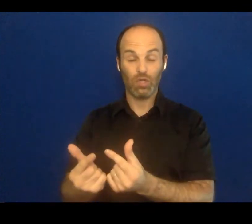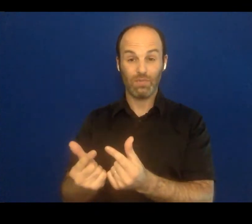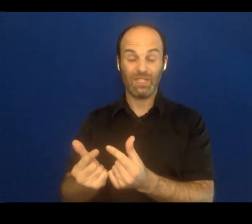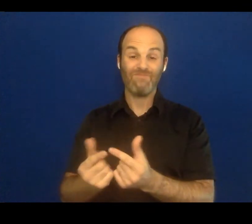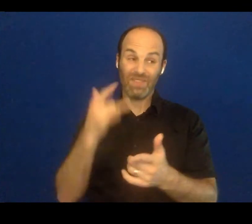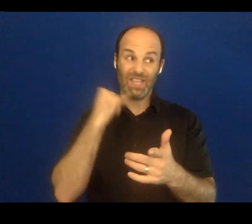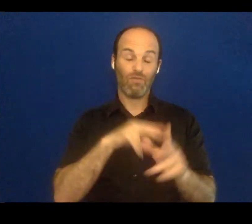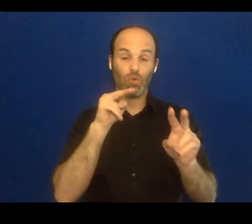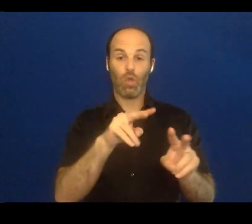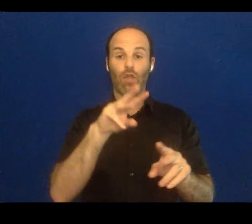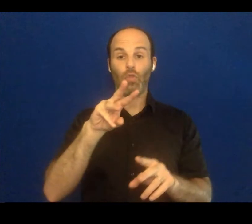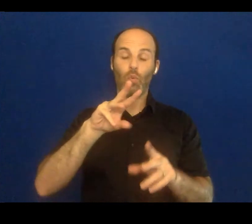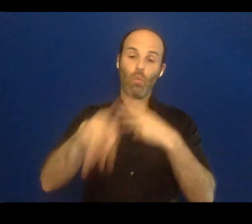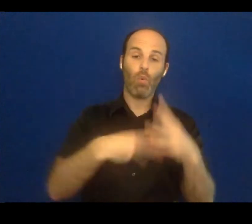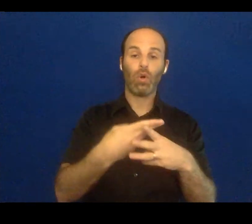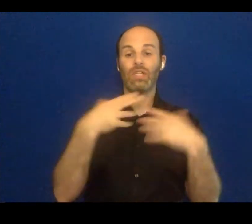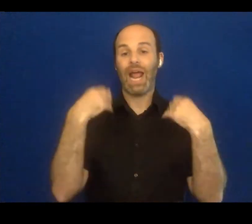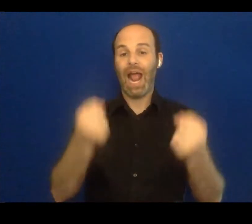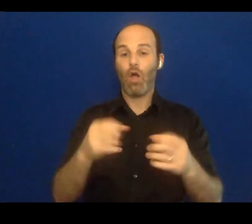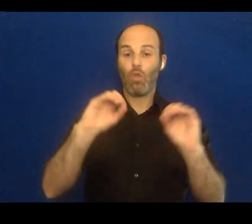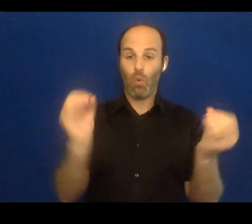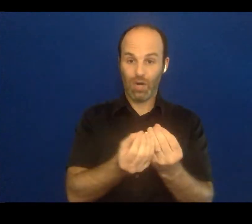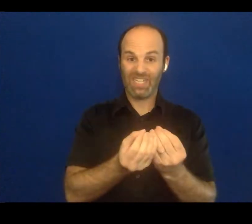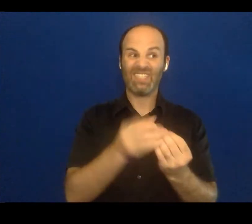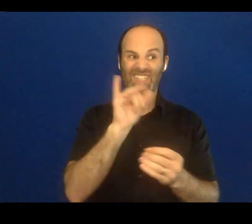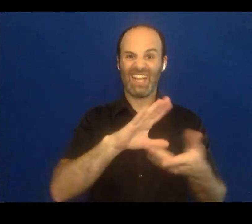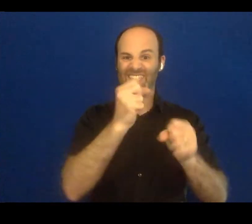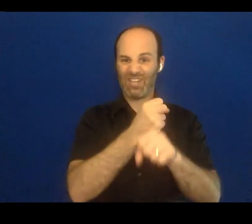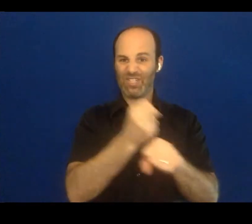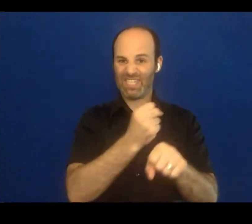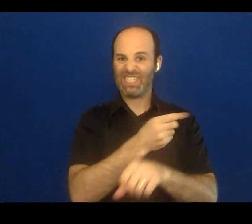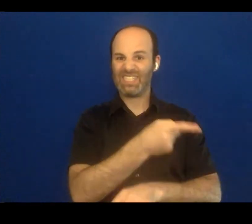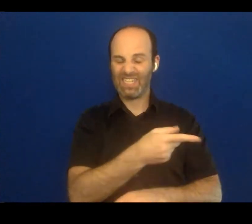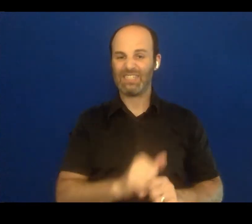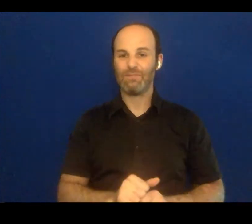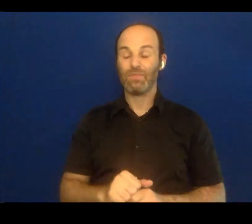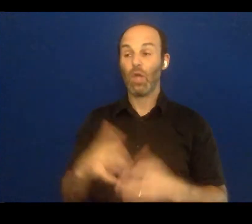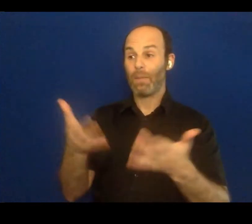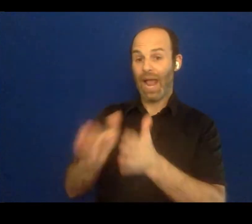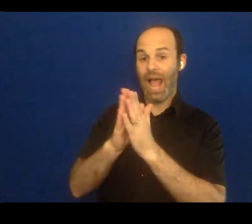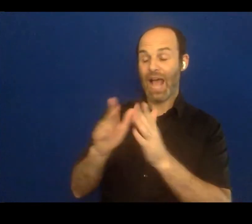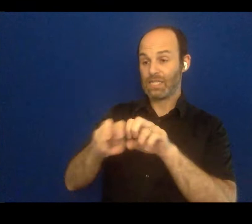SO I WANT TO INVITE OUR PANELISTS TO EXPAND ON THAT DEFINITION IN ANY WAY THAT THEIR